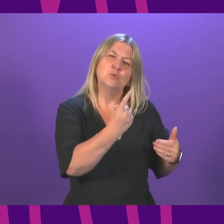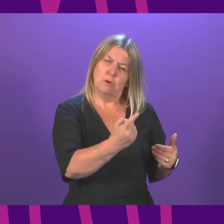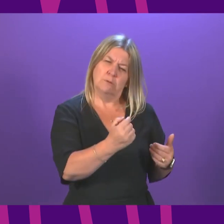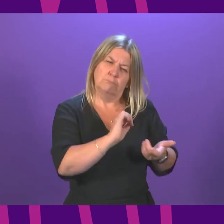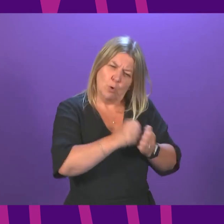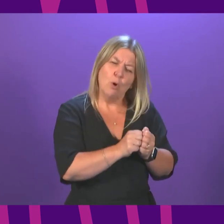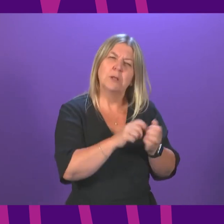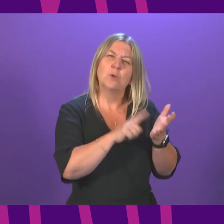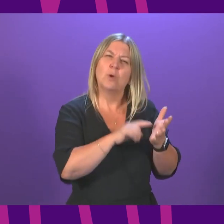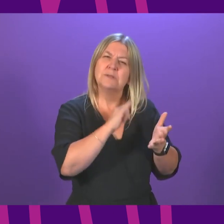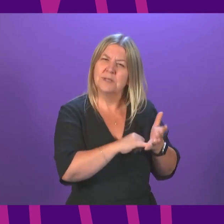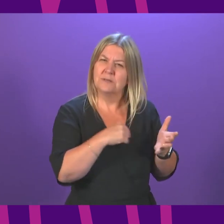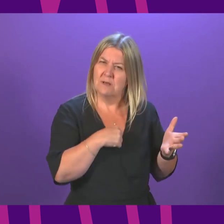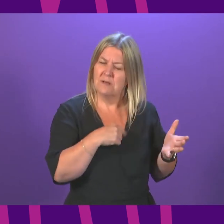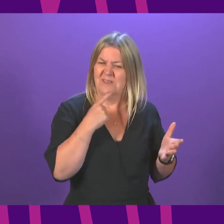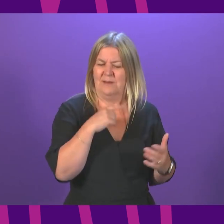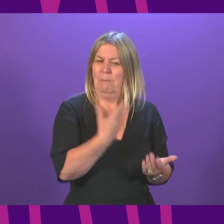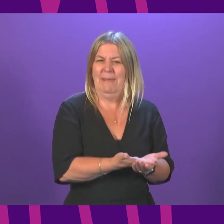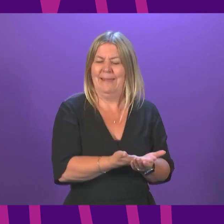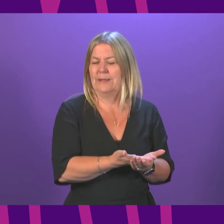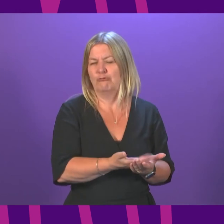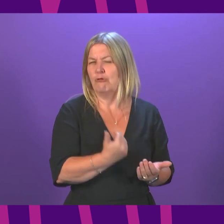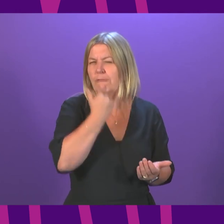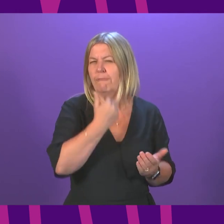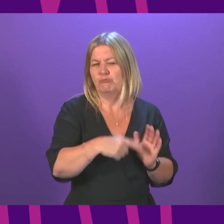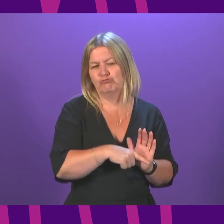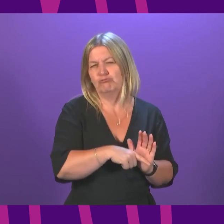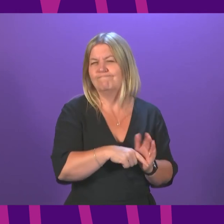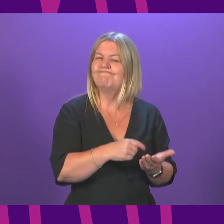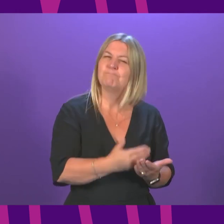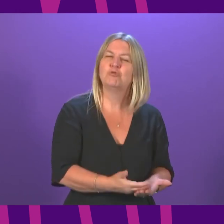power that we just could not countenance. It is not a considered piece of legislation;